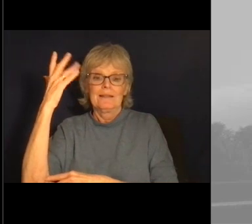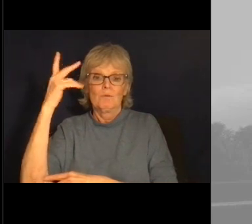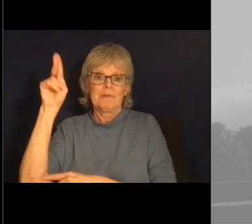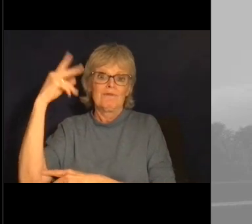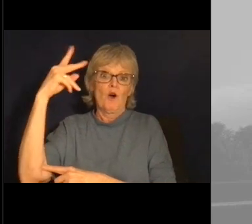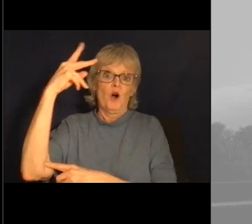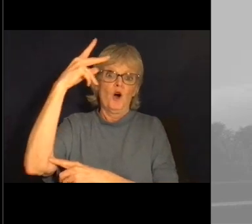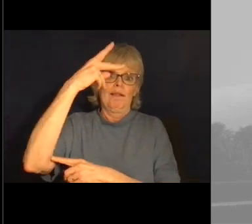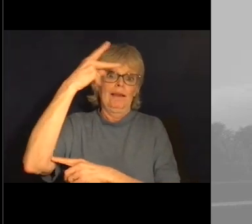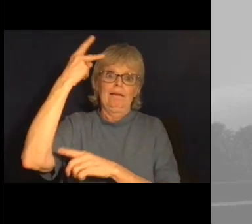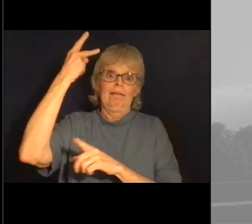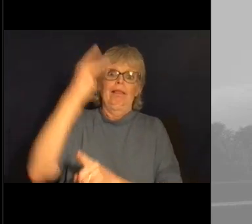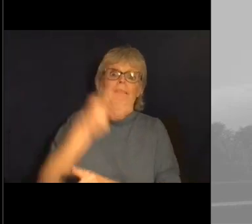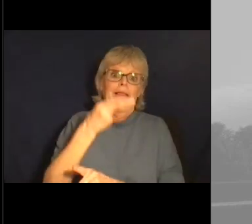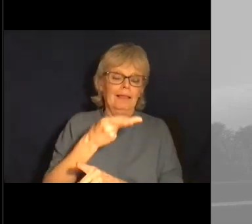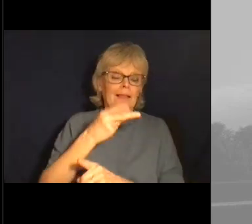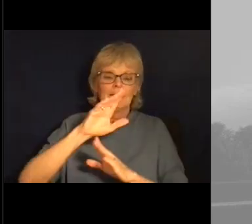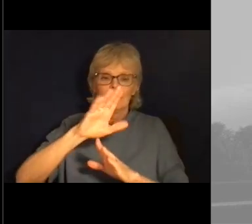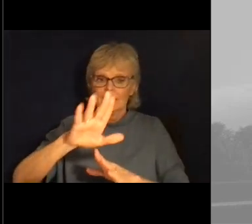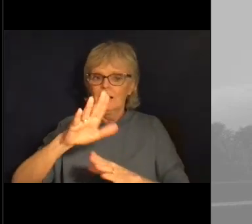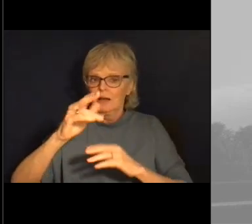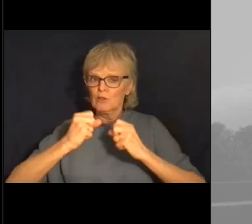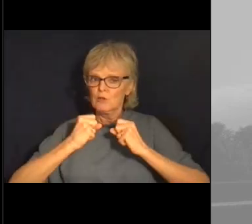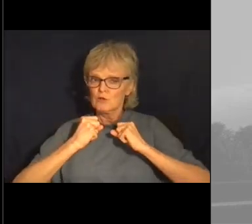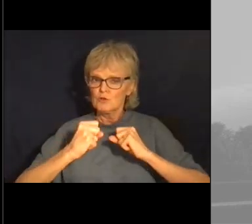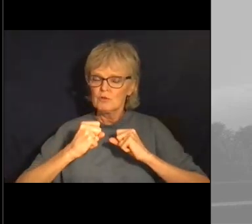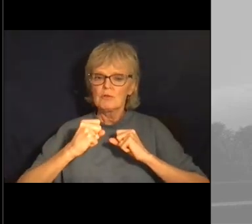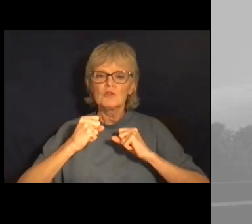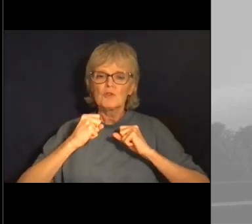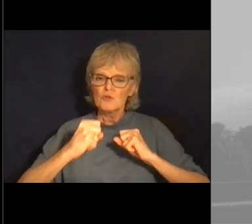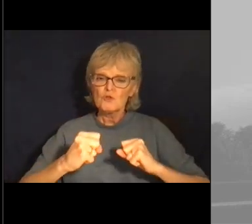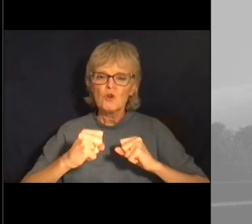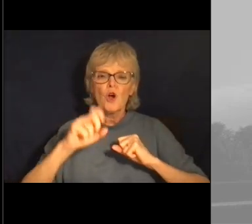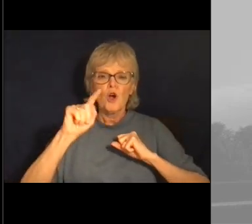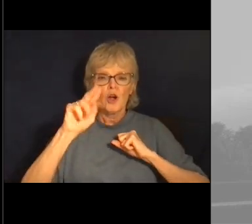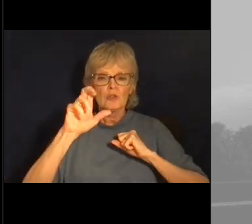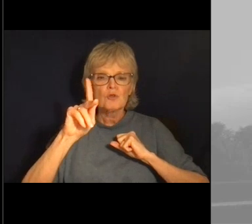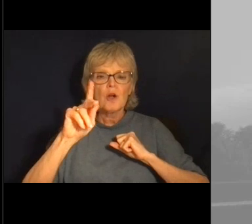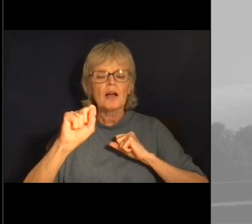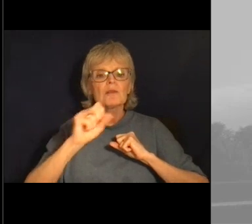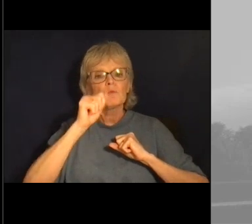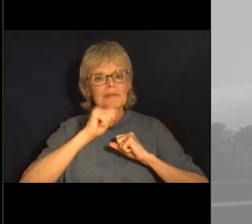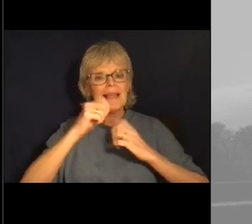they're built to withstand quite a bit of, you know, towing and hauling things around. And we use them a little bit different way,